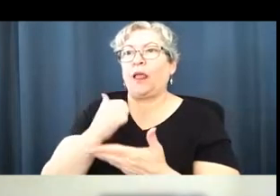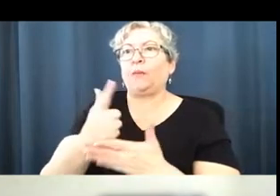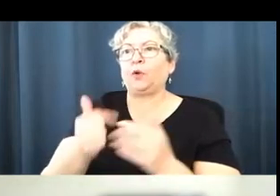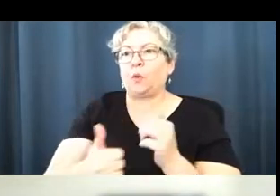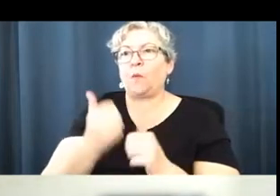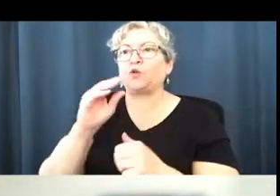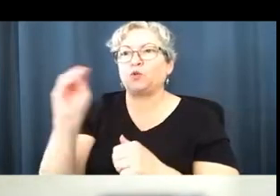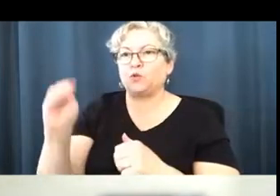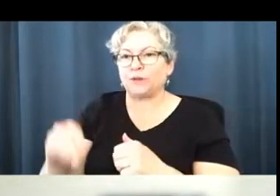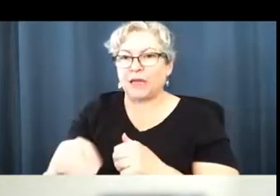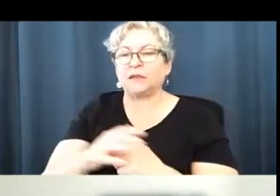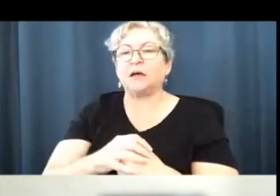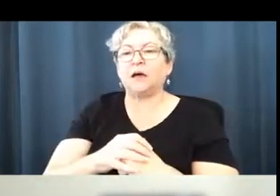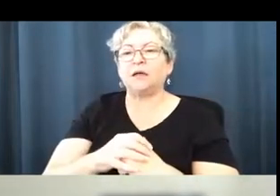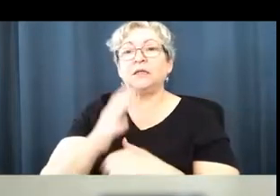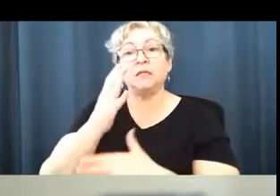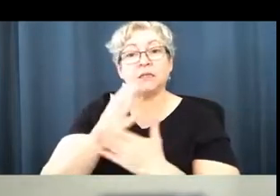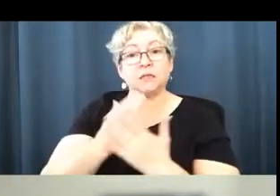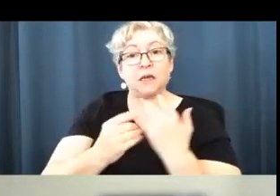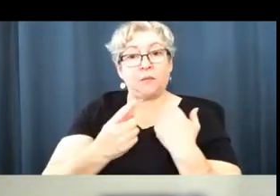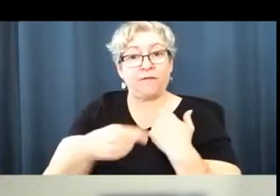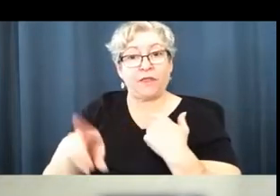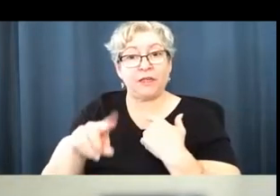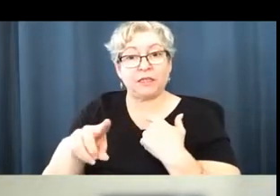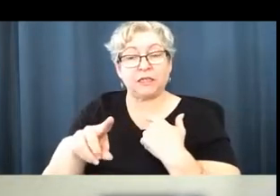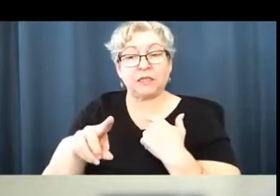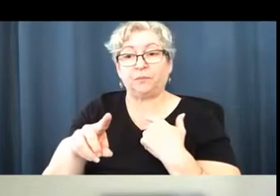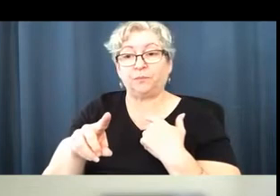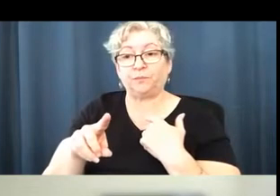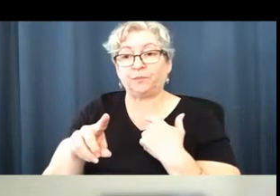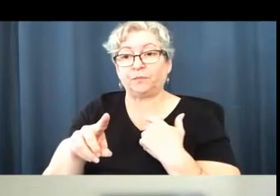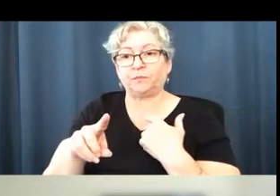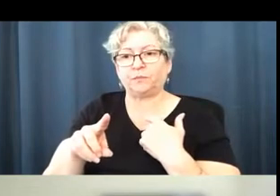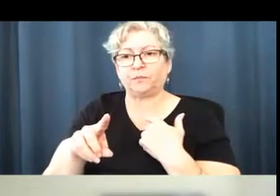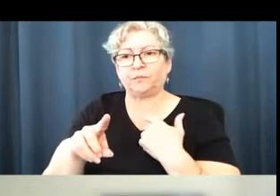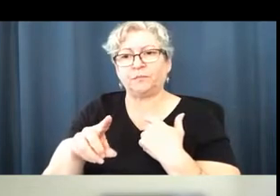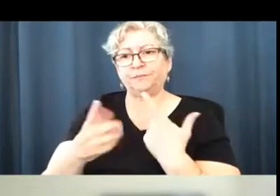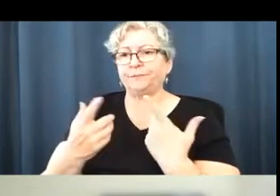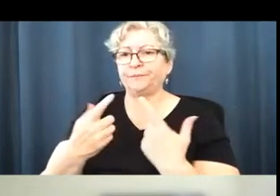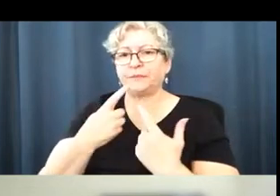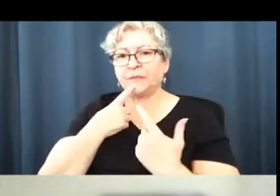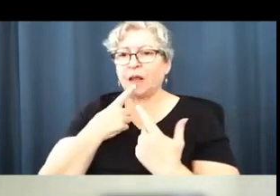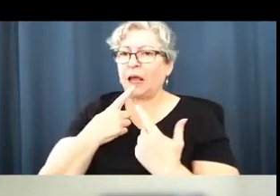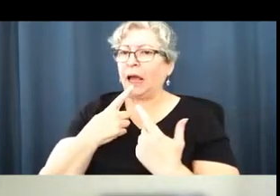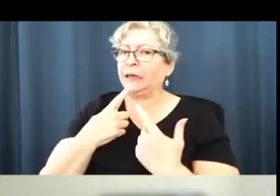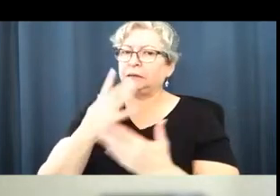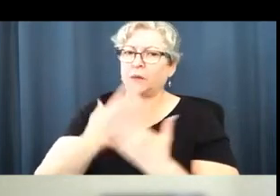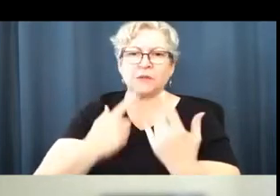There are some that would stand on principle and say that everything has to be 100% WCAG compliant